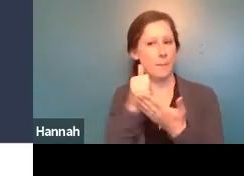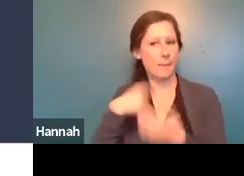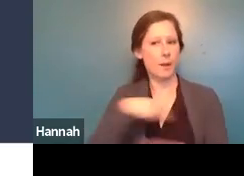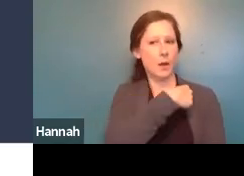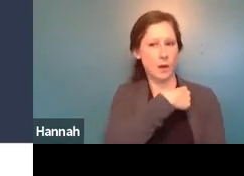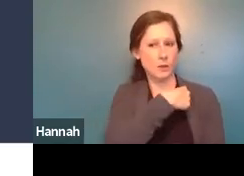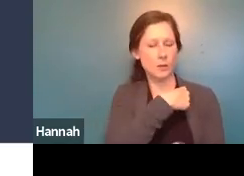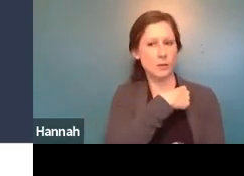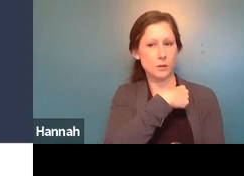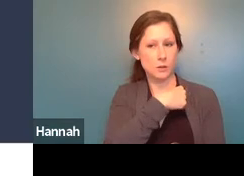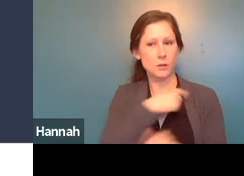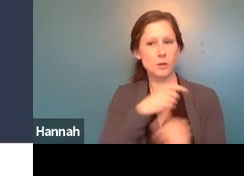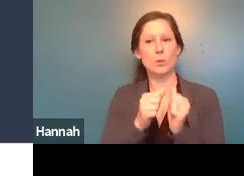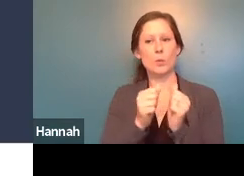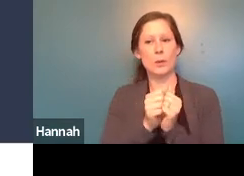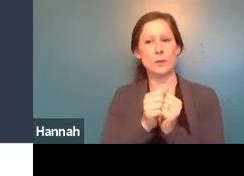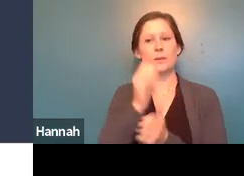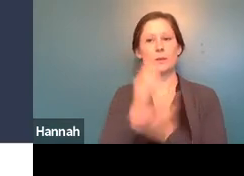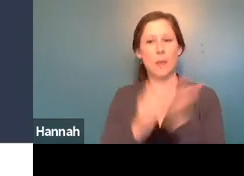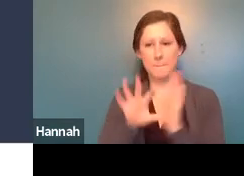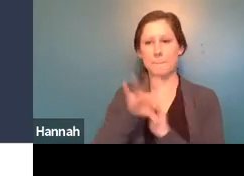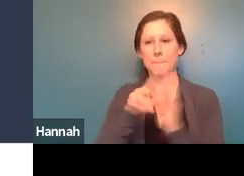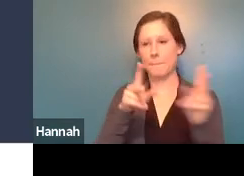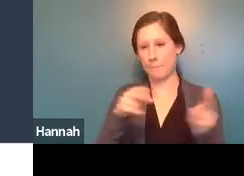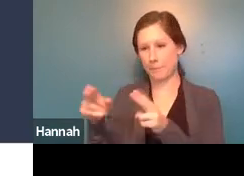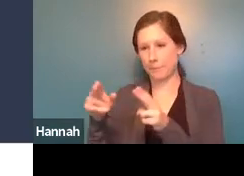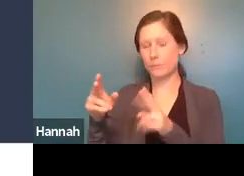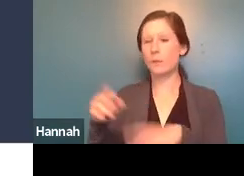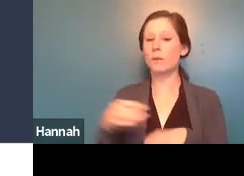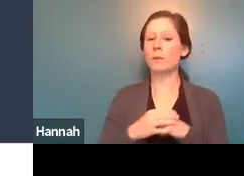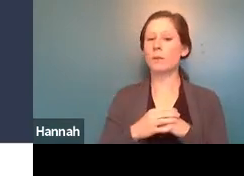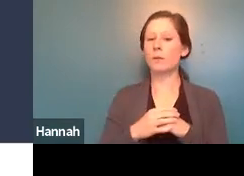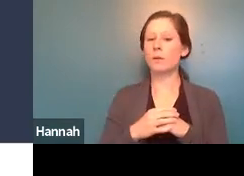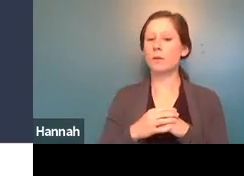some video editing. So far, they're helping us